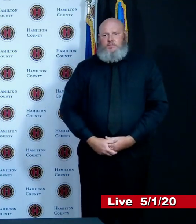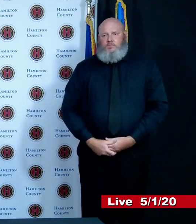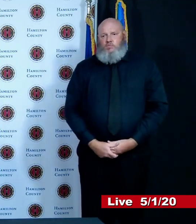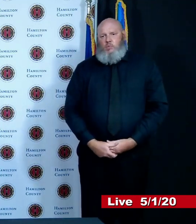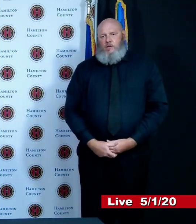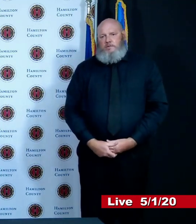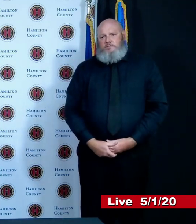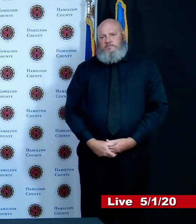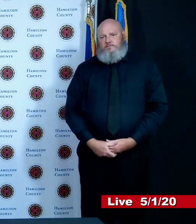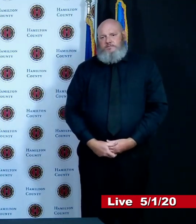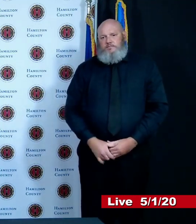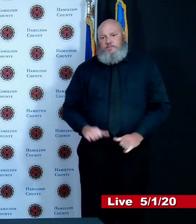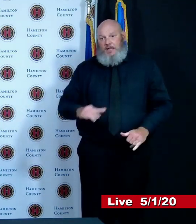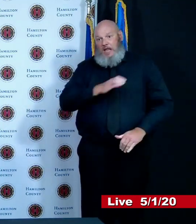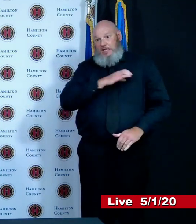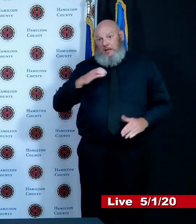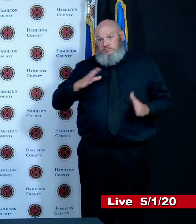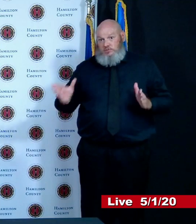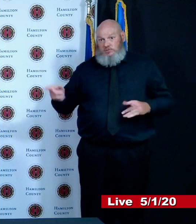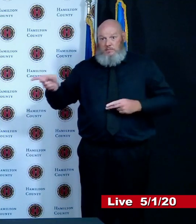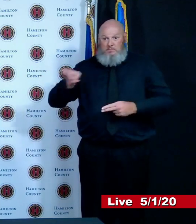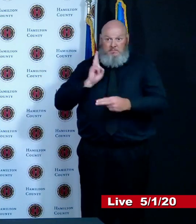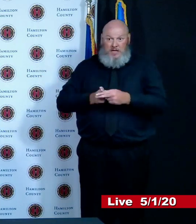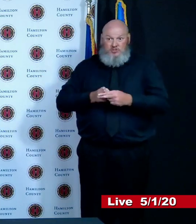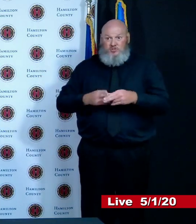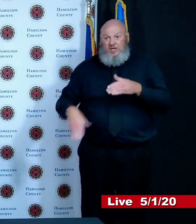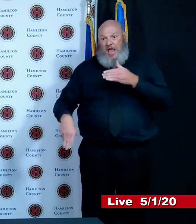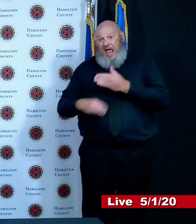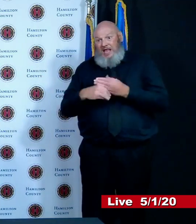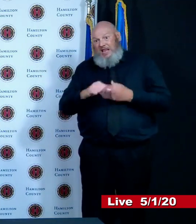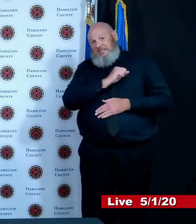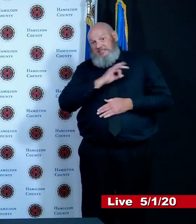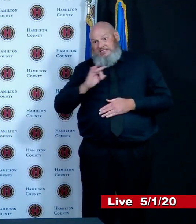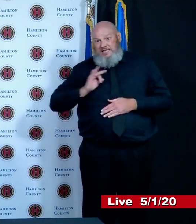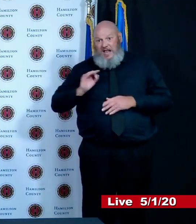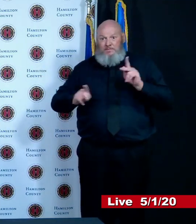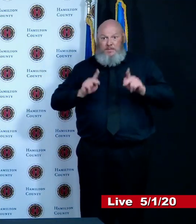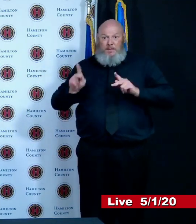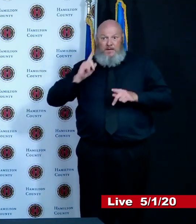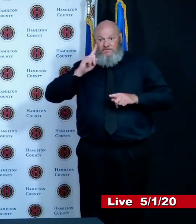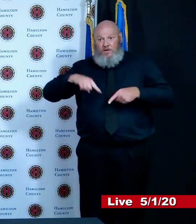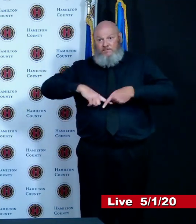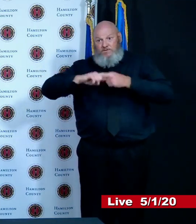contact tracing how many more people have been brought on for that well do